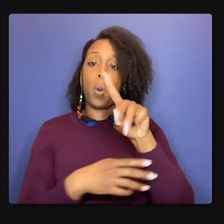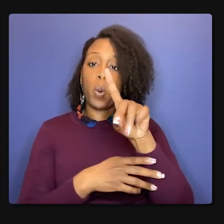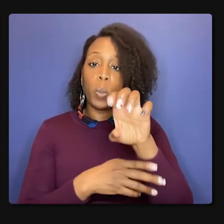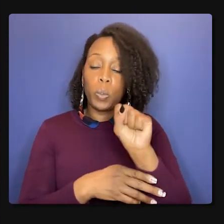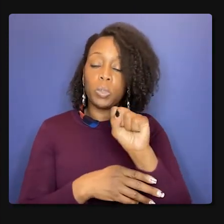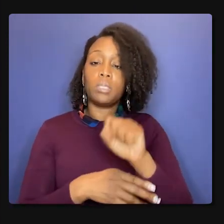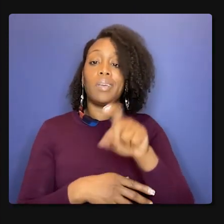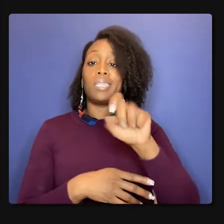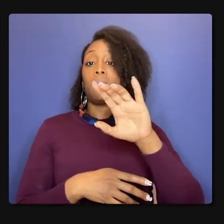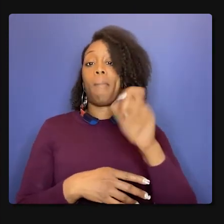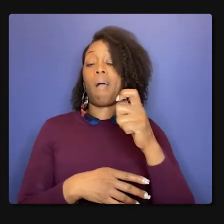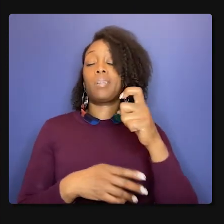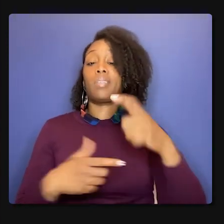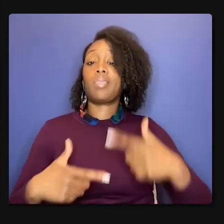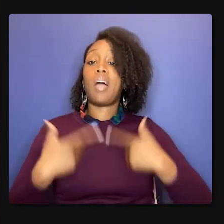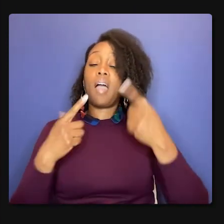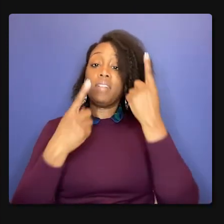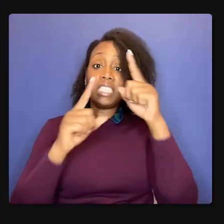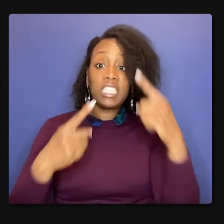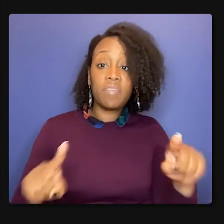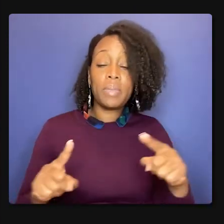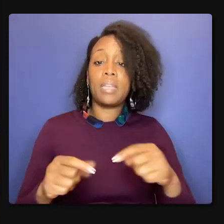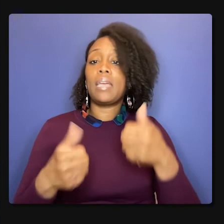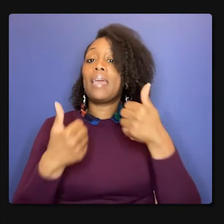Xbox Live achievements and gamer tag display,